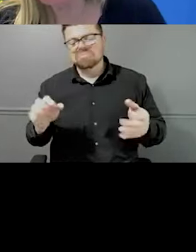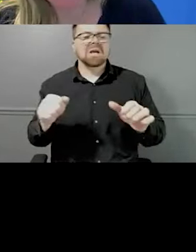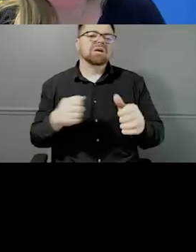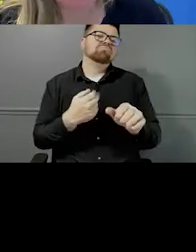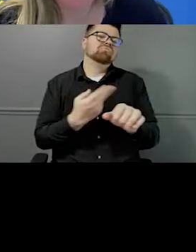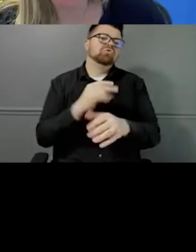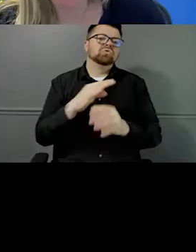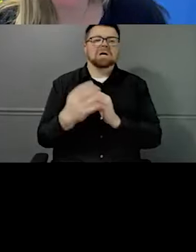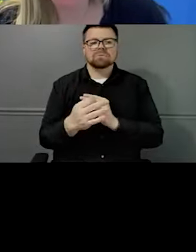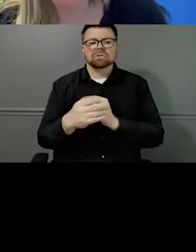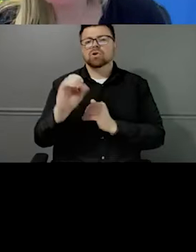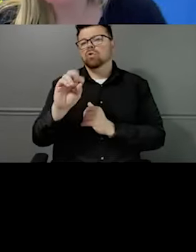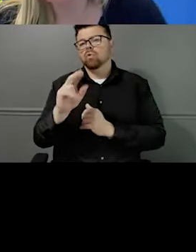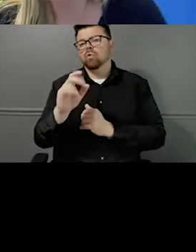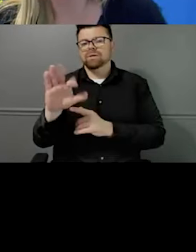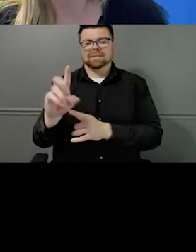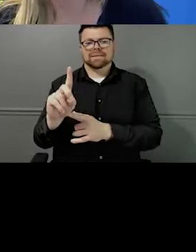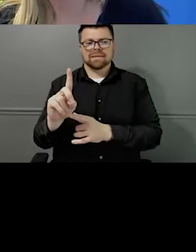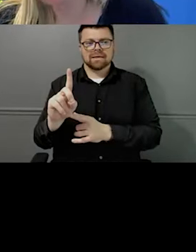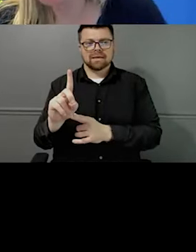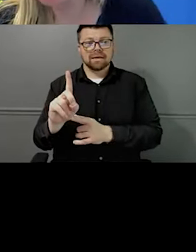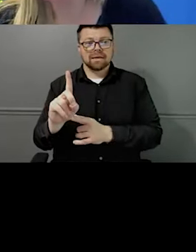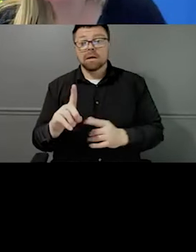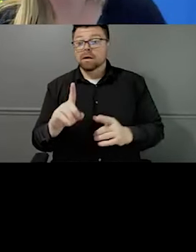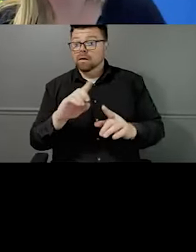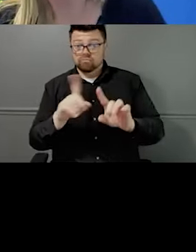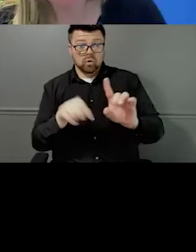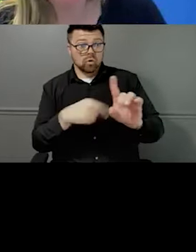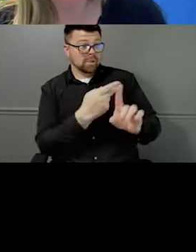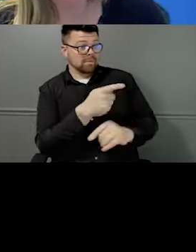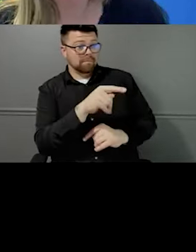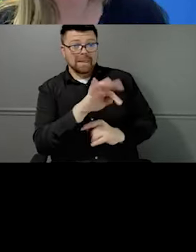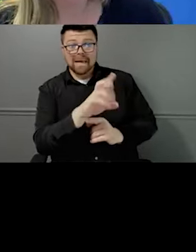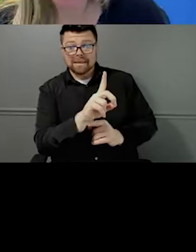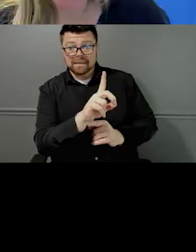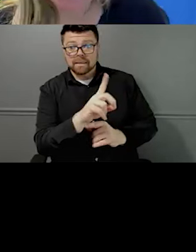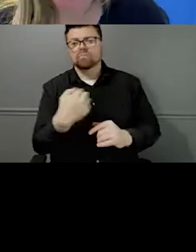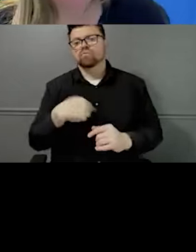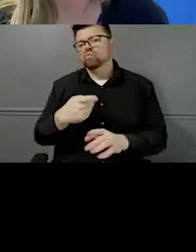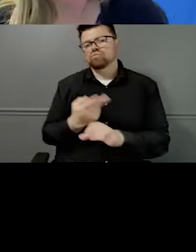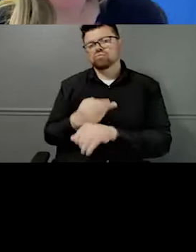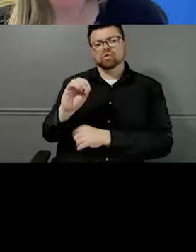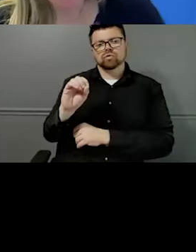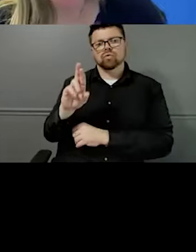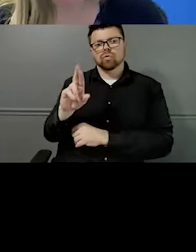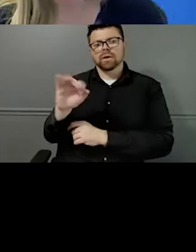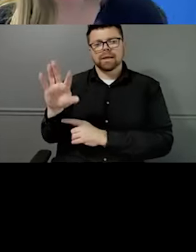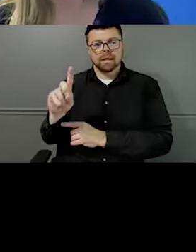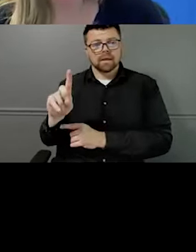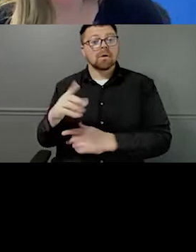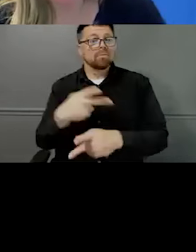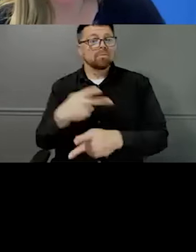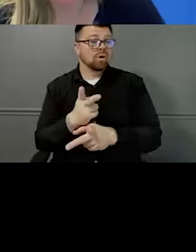but instead of calling out PID, we call out ORCID. Products in the biographical sketch,